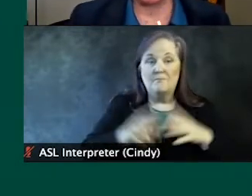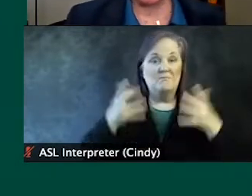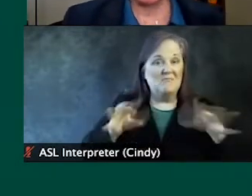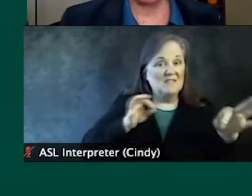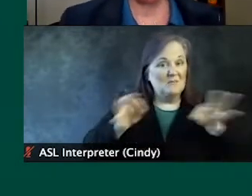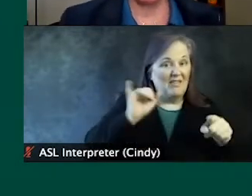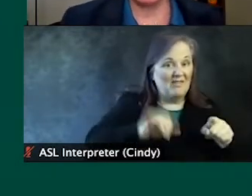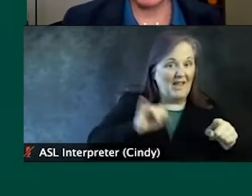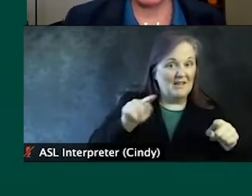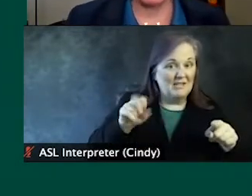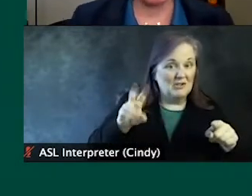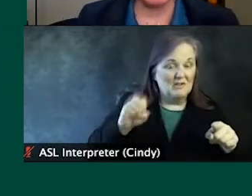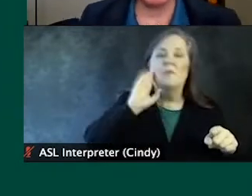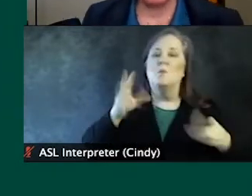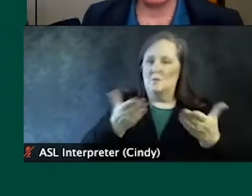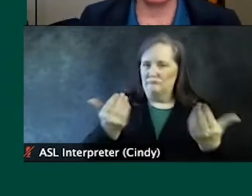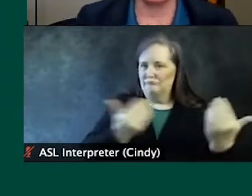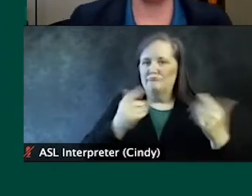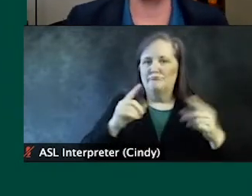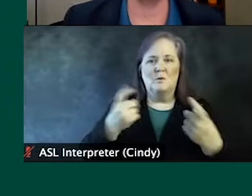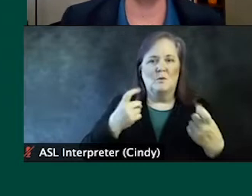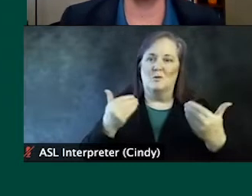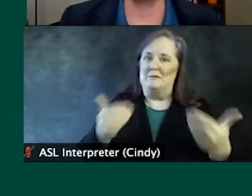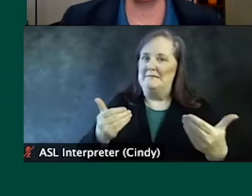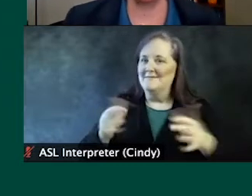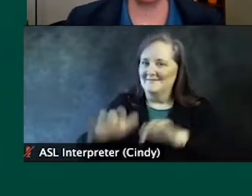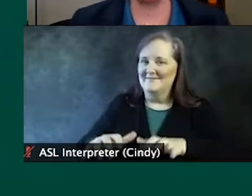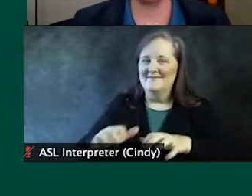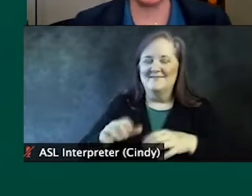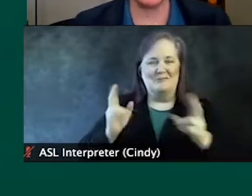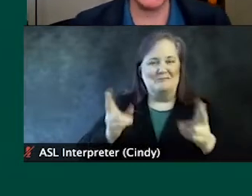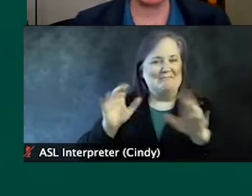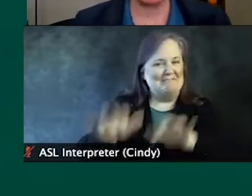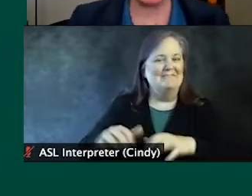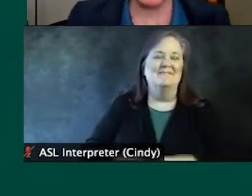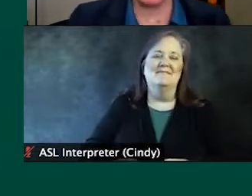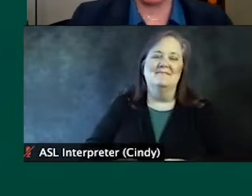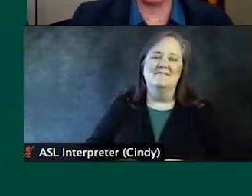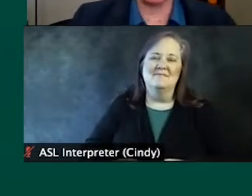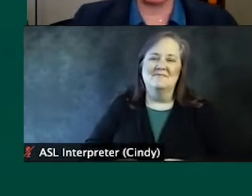if you click closed caption at the bottom. And if you have any issues, go to chat. You can talk to the producer.